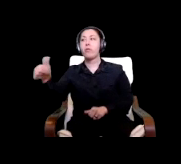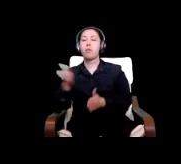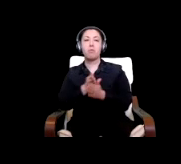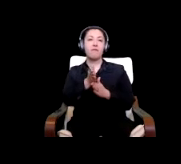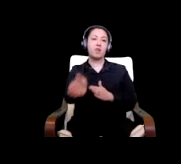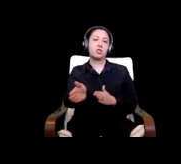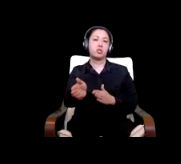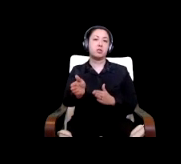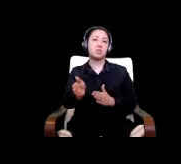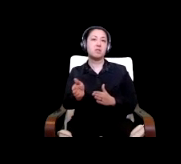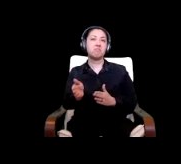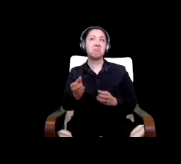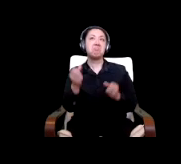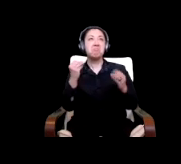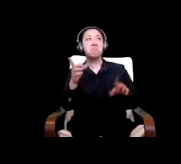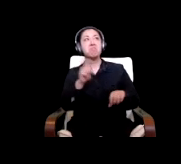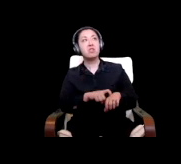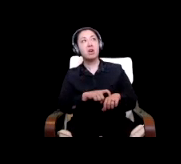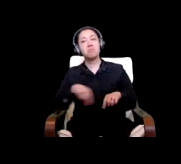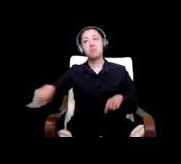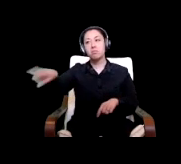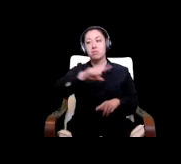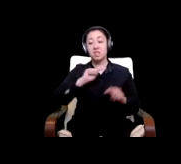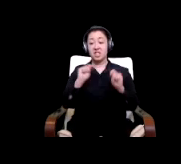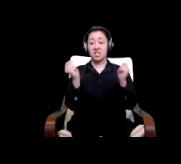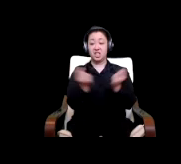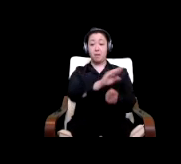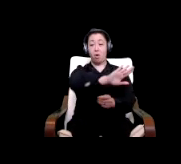get all the professionals on the team on the same page. These are the overall goals for